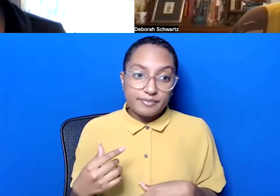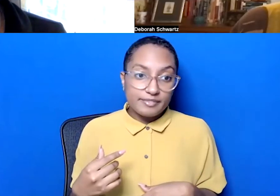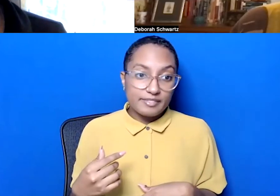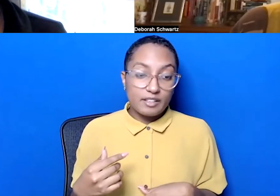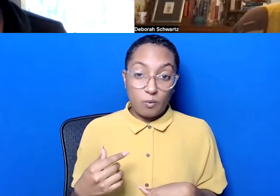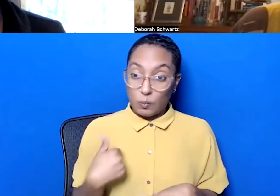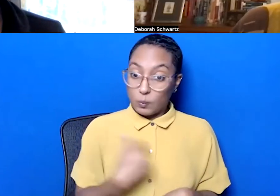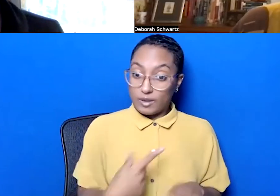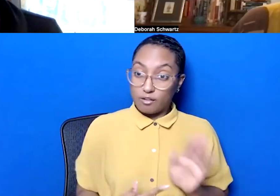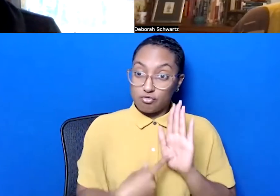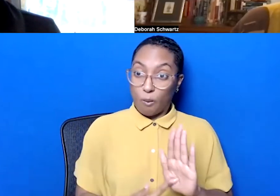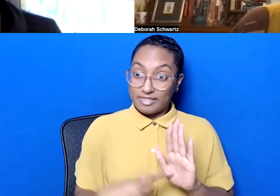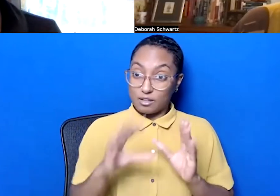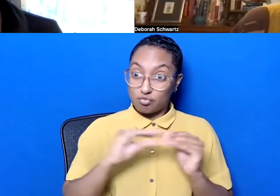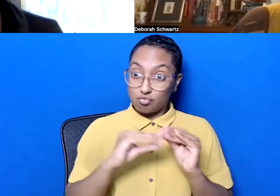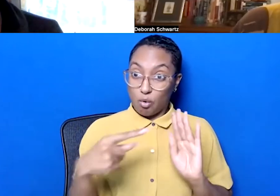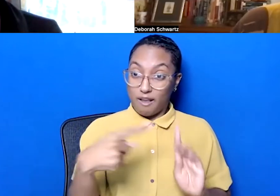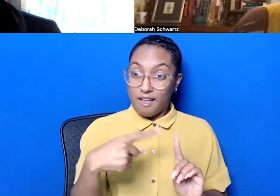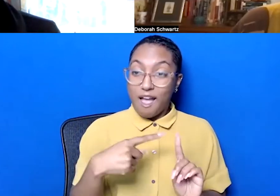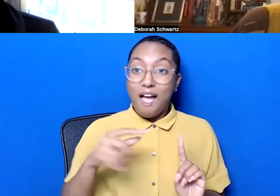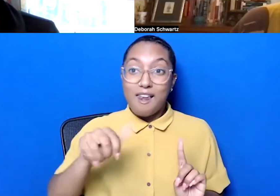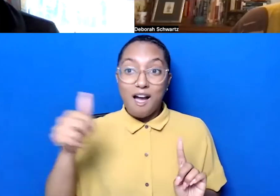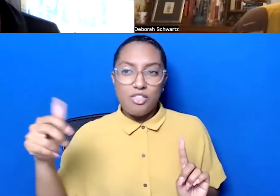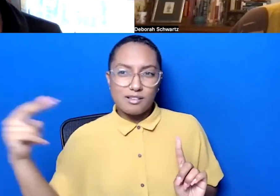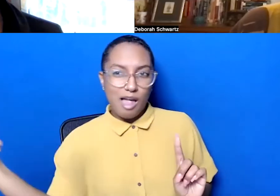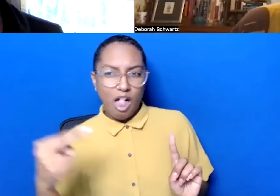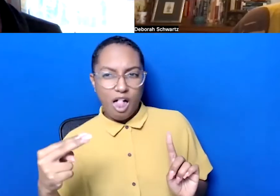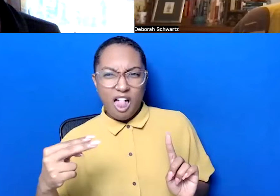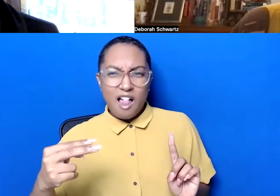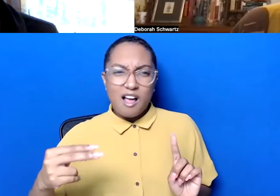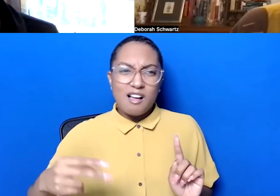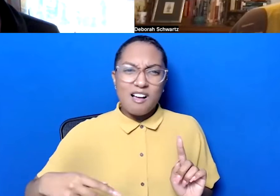story that's being told or they, they feel that too much is being, too much emphasis is being put on a